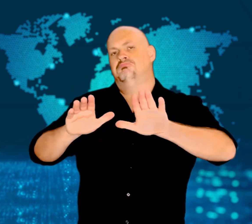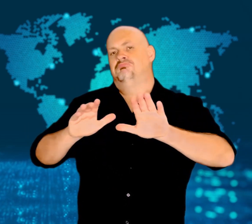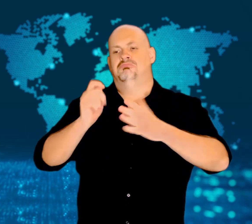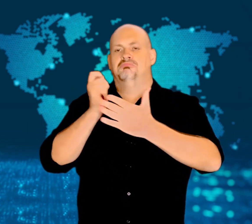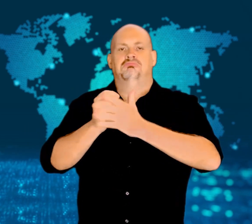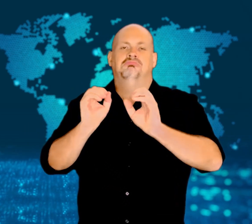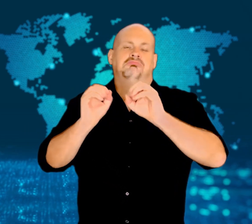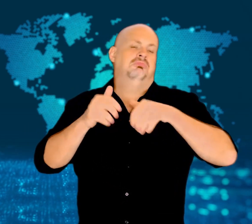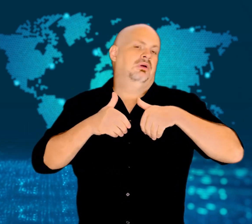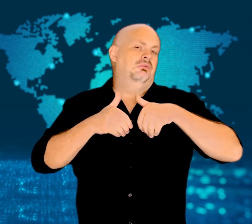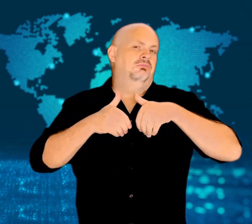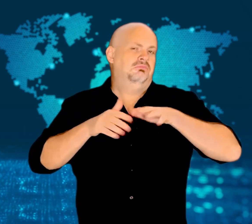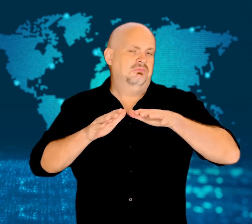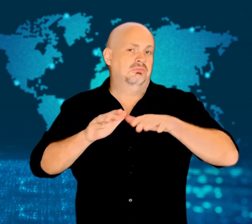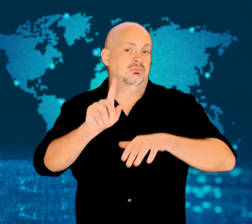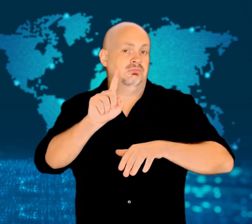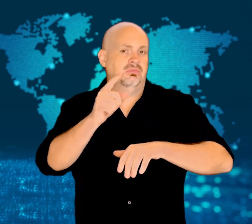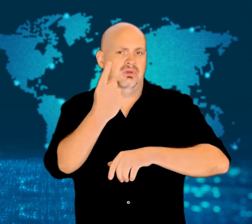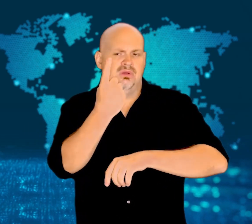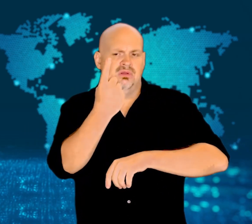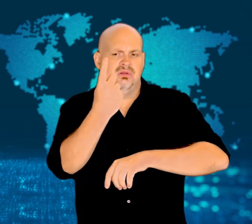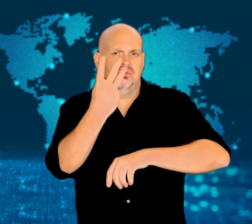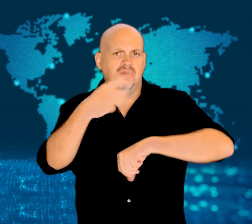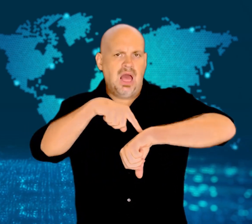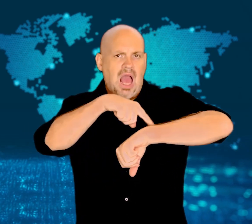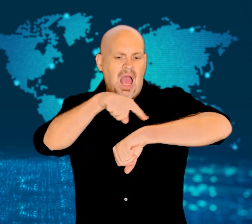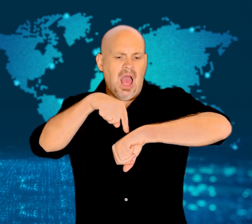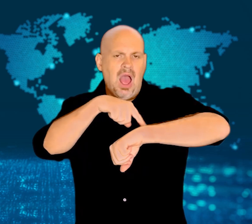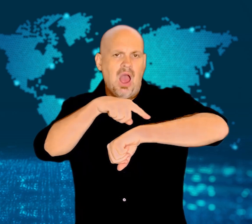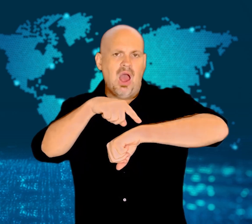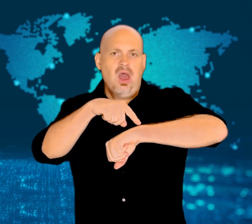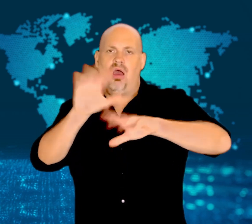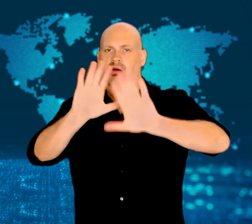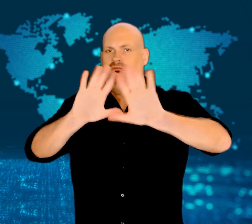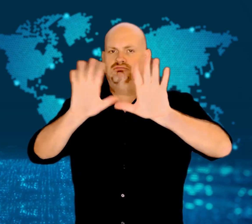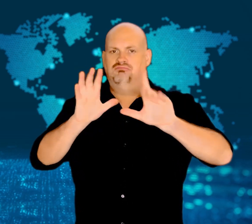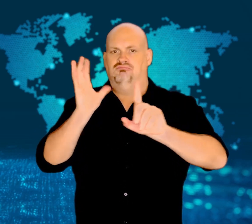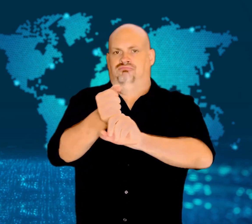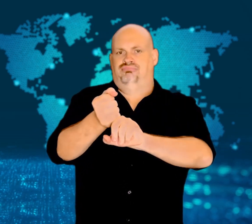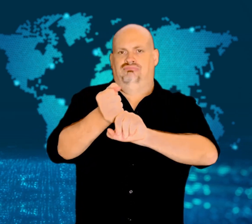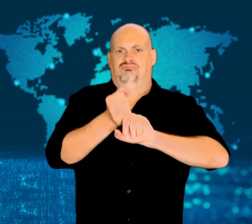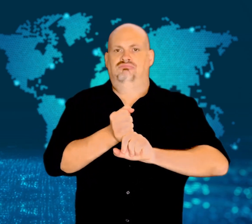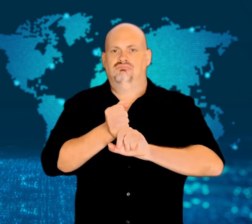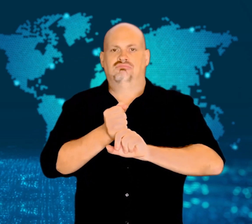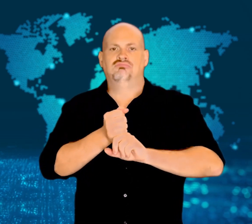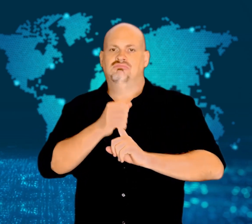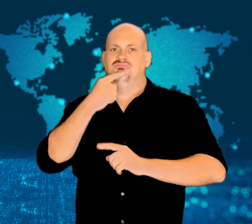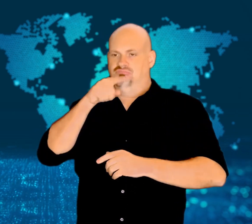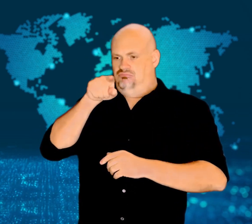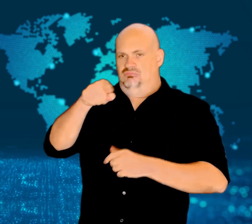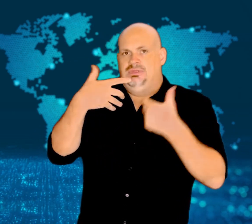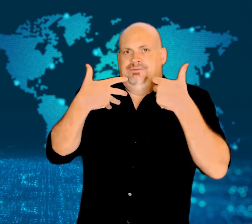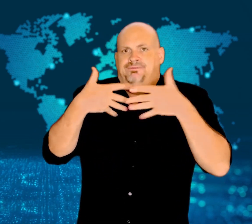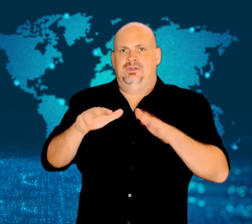Kavala was later acquitted in 2020, but new charges were brought